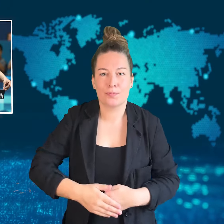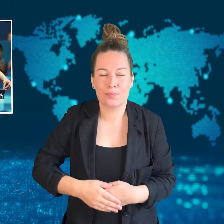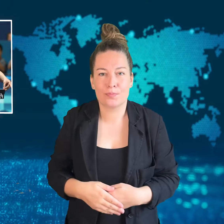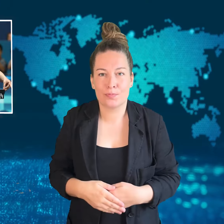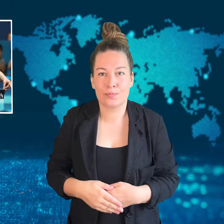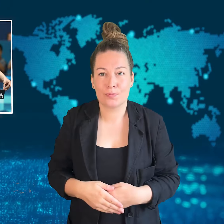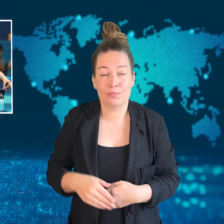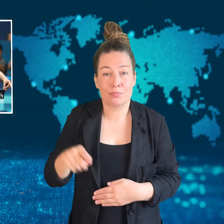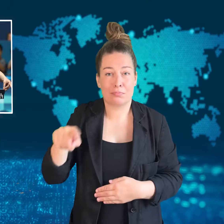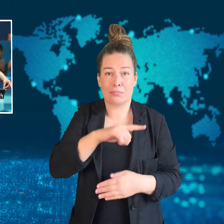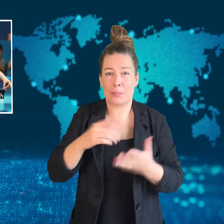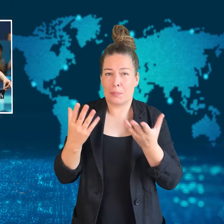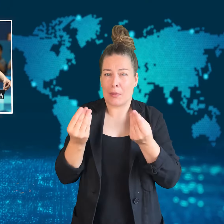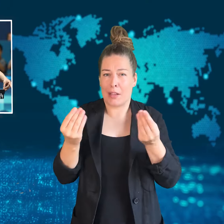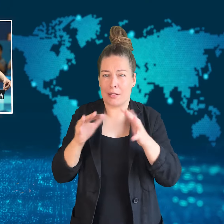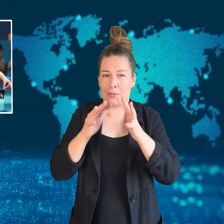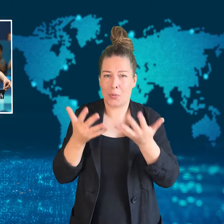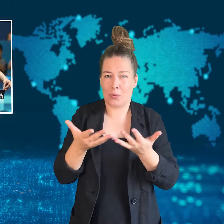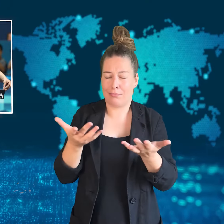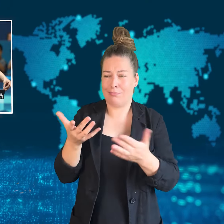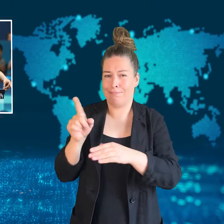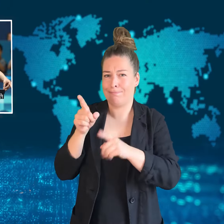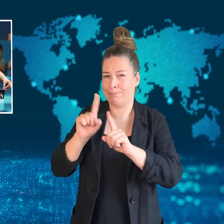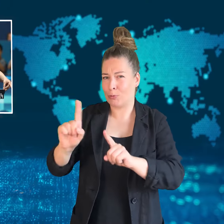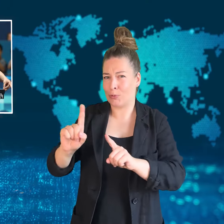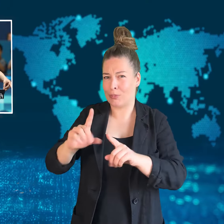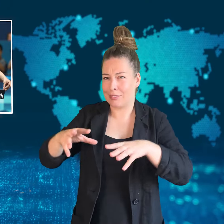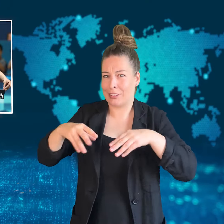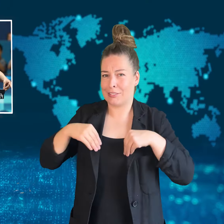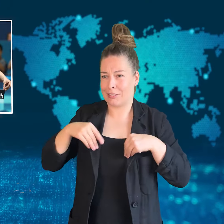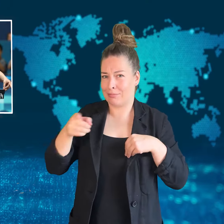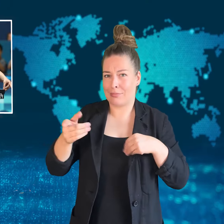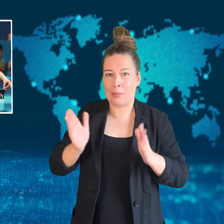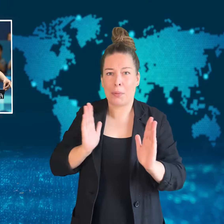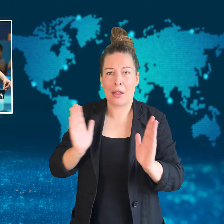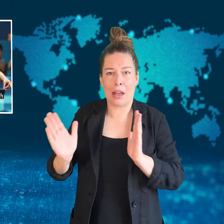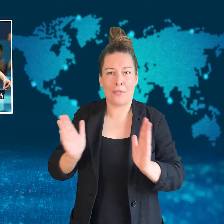Many are criticizing the North Korean extreme control of